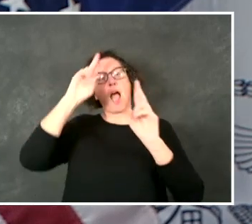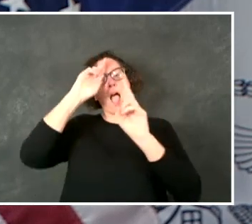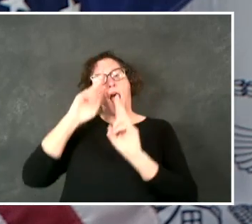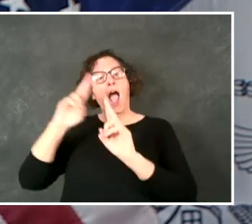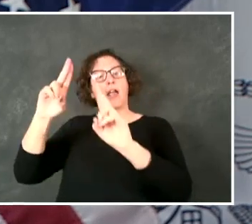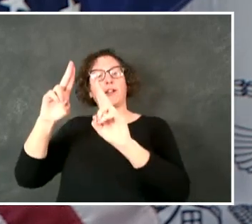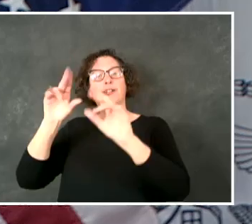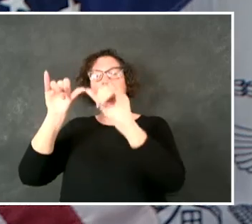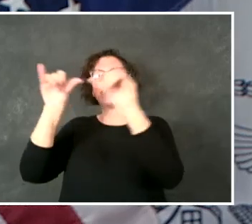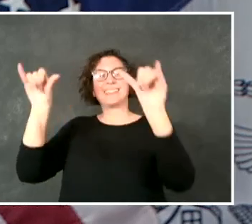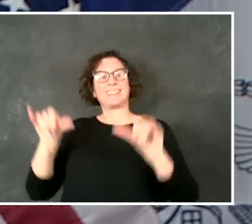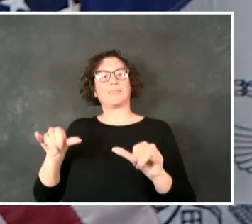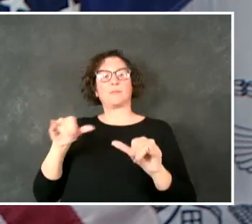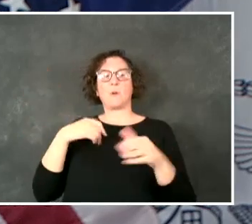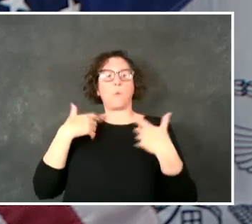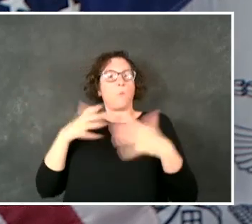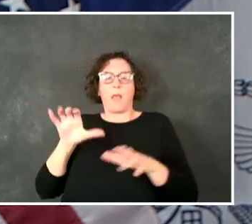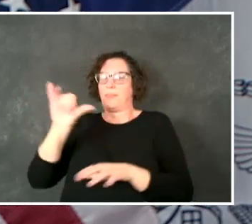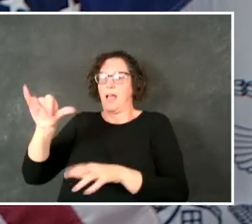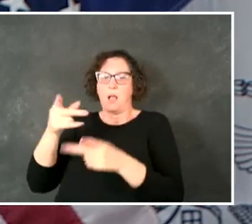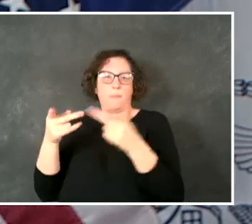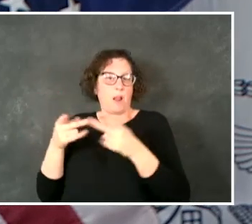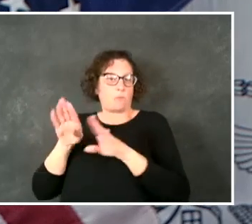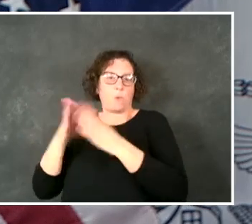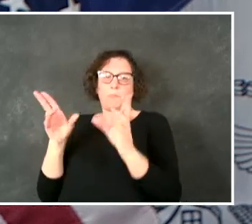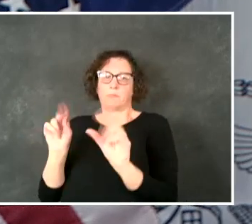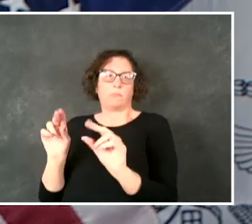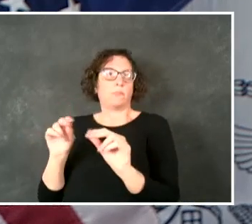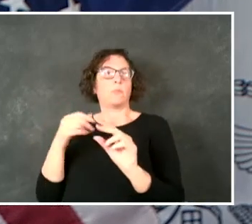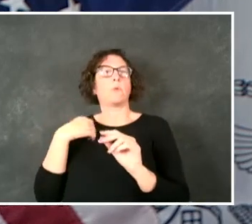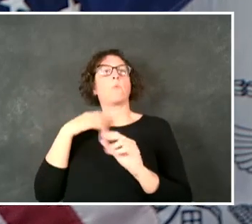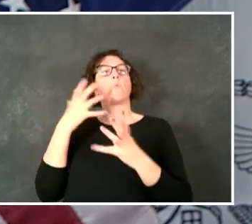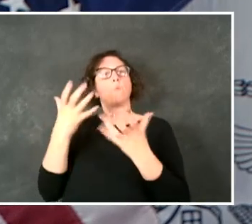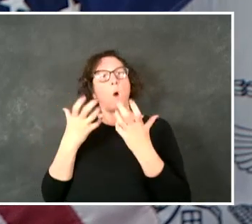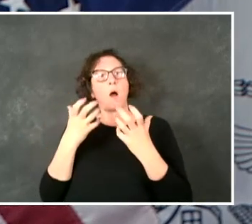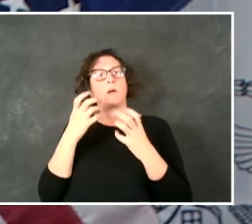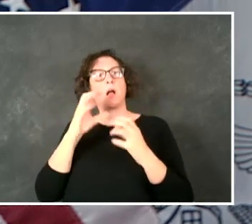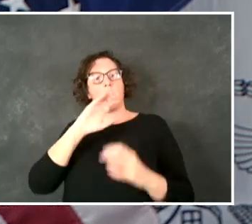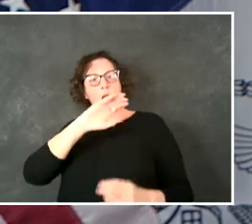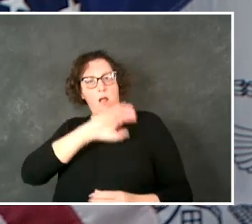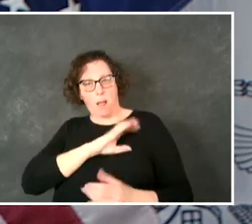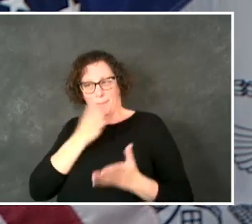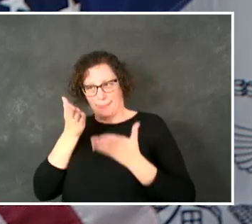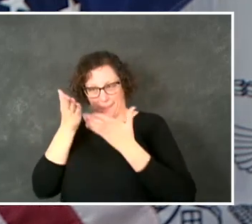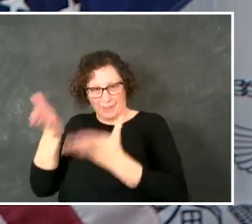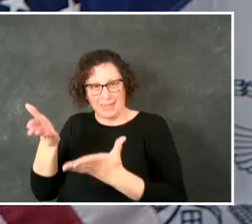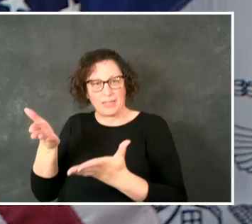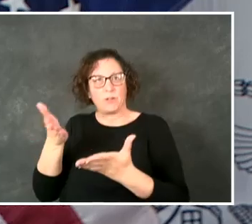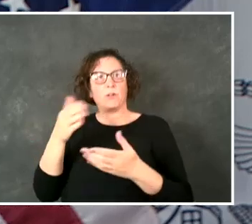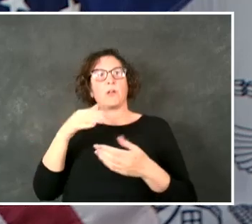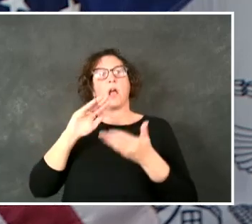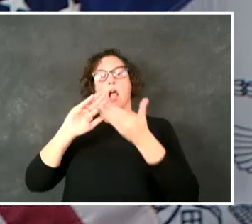MORE BACKED UP BY A STRUCTURE AND BY MONITORING AND BY ENFORCEME NT WHEN IT'S NEEDED.